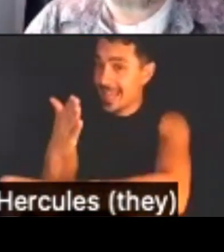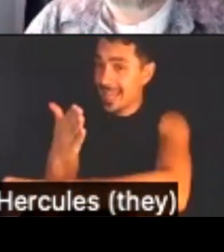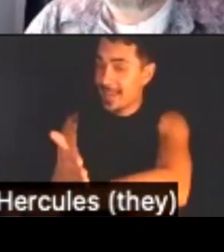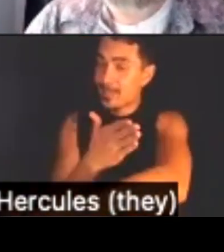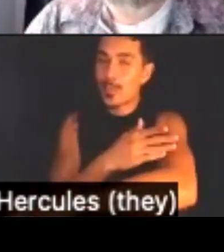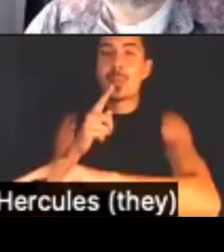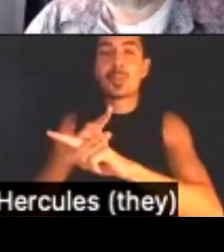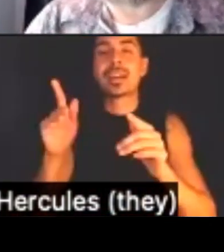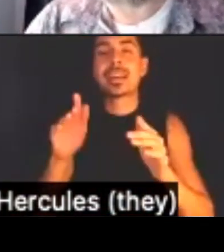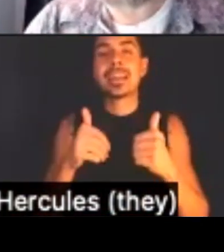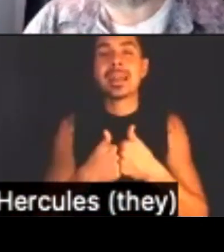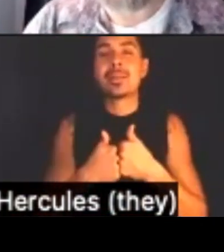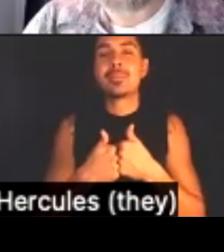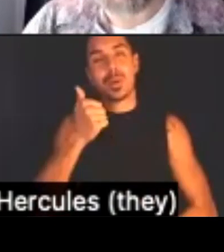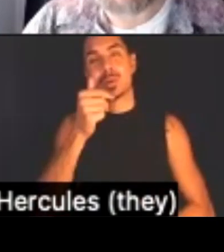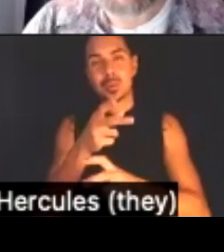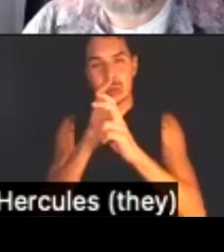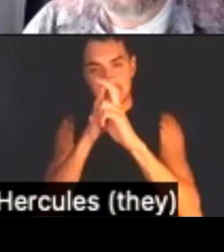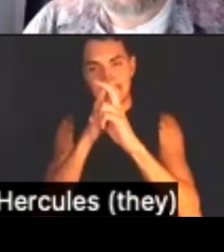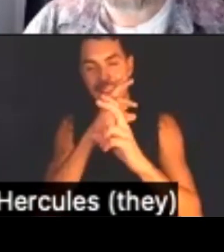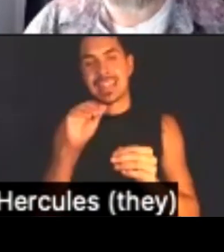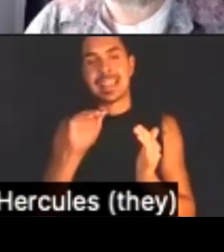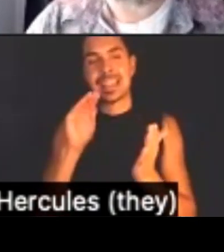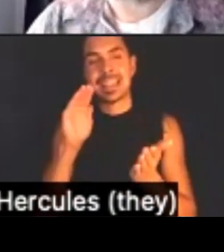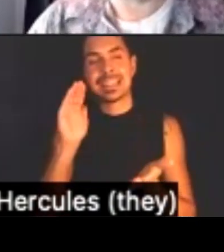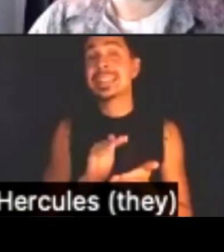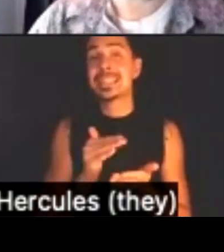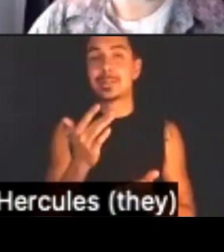and probably the least preferred by trans community members.